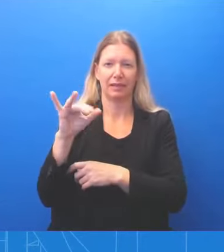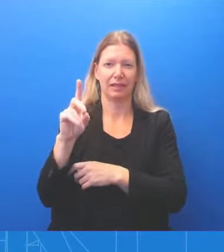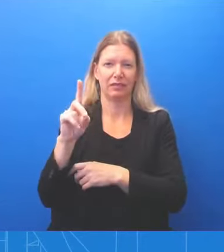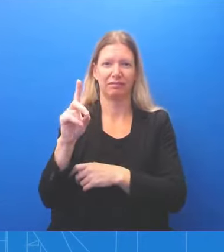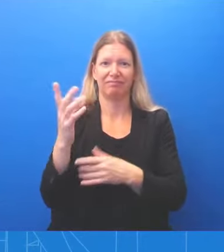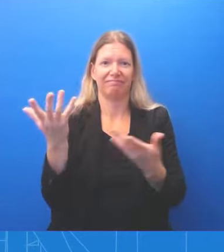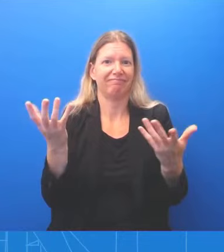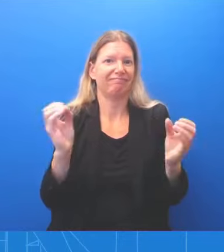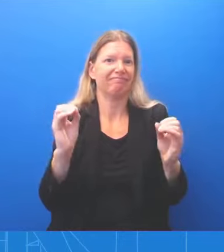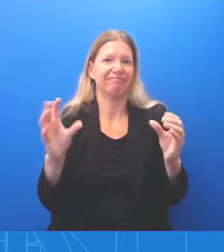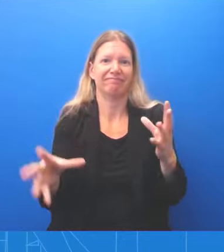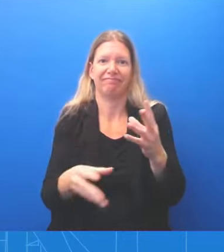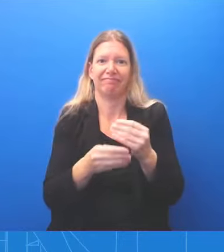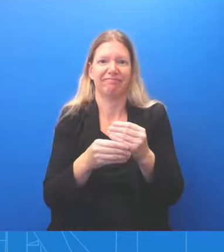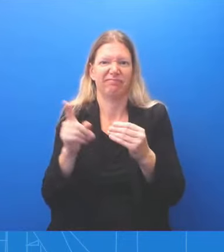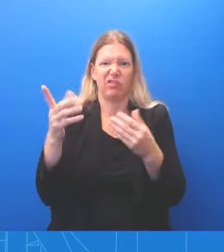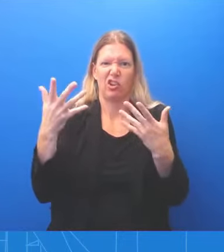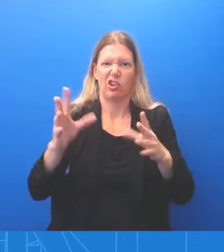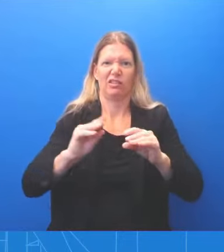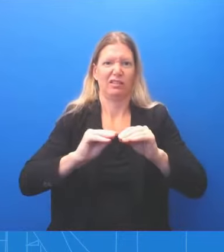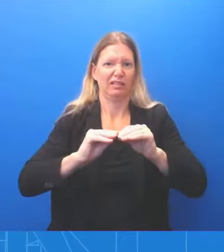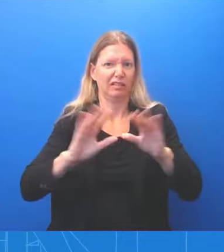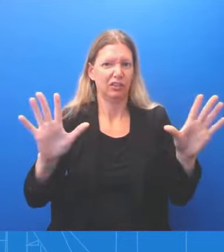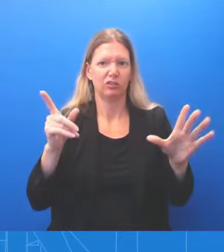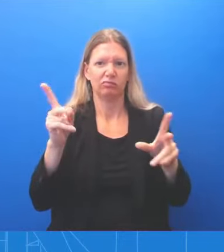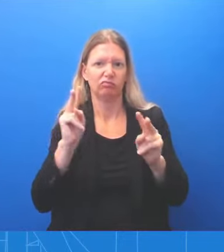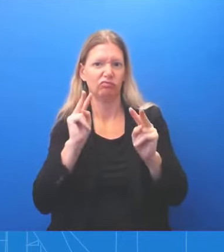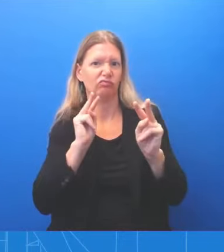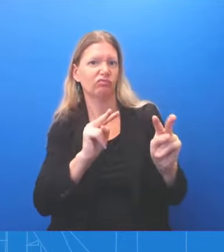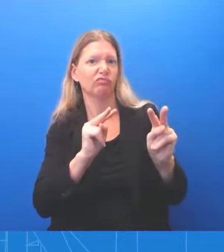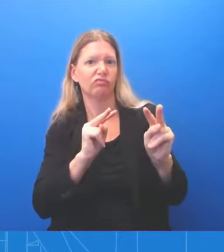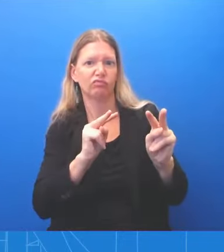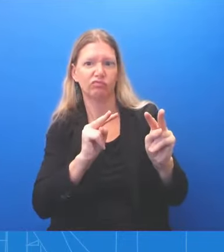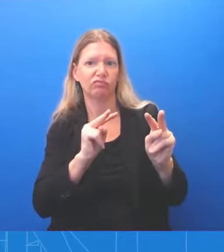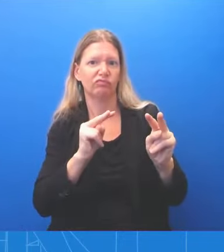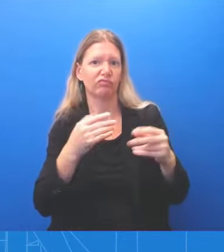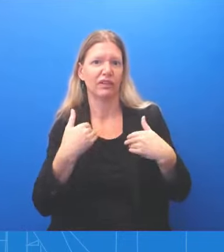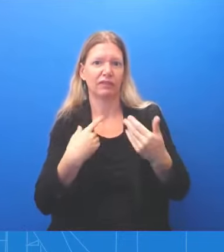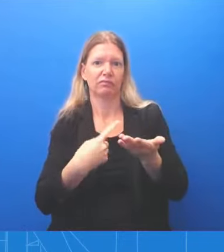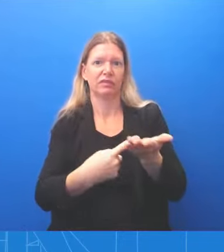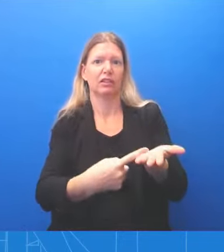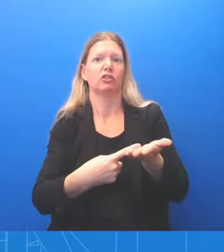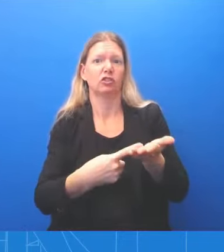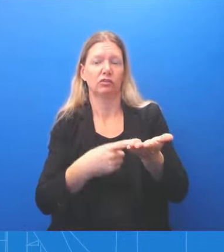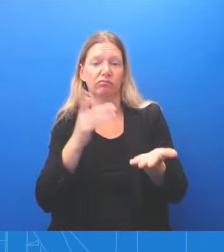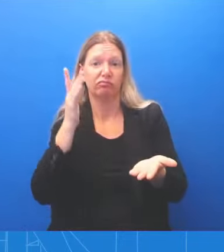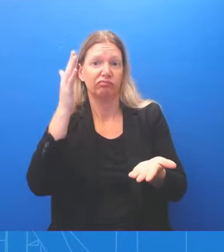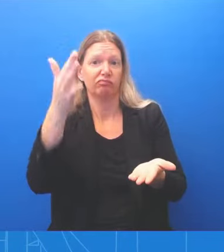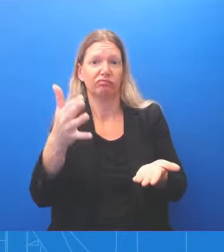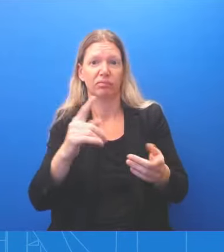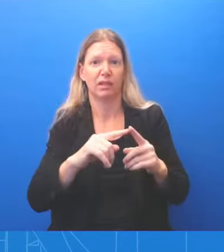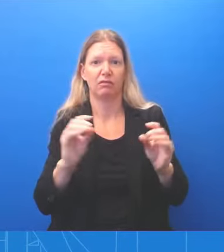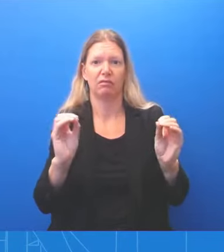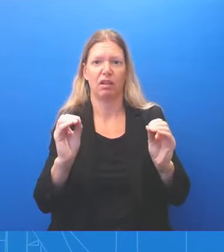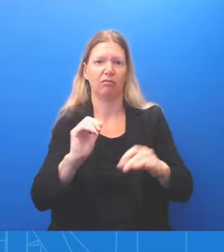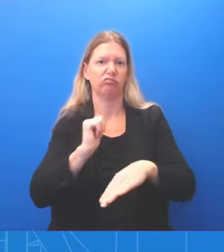to having that discussion at some point. I just don't have anything to share on this now. The Press: The White House would like to do that this year? Ms. Jean-Pierre: Just don't --